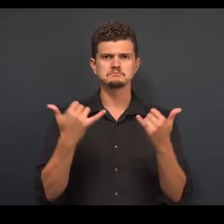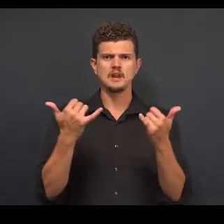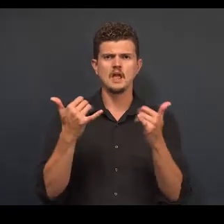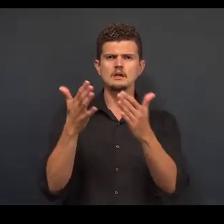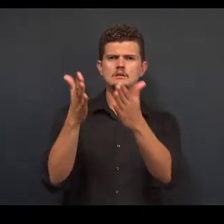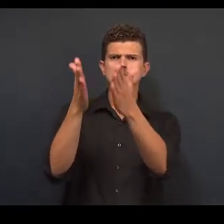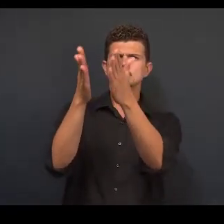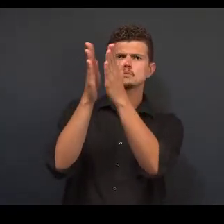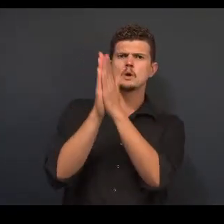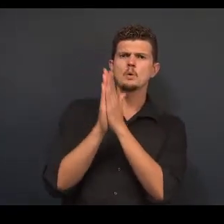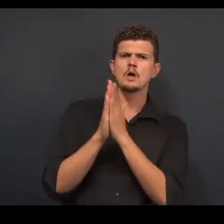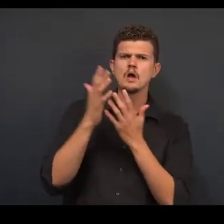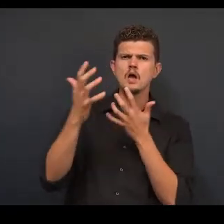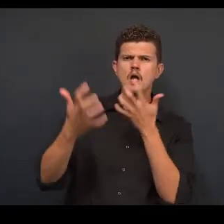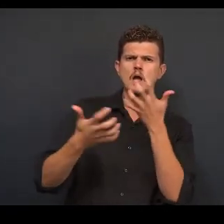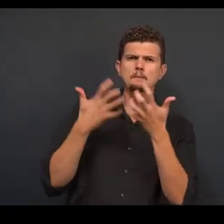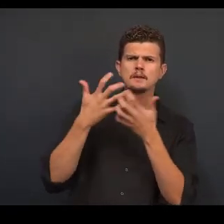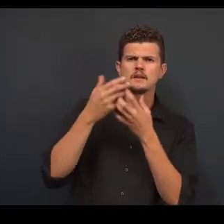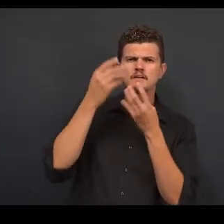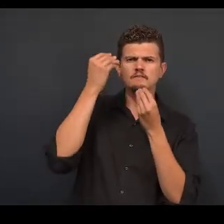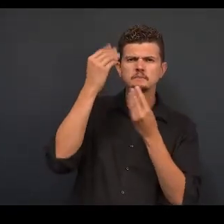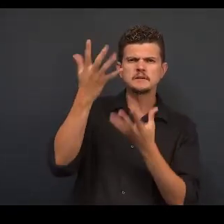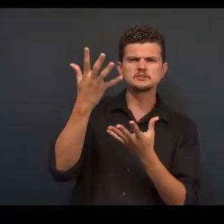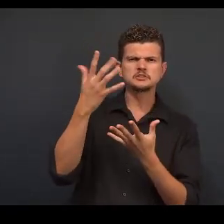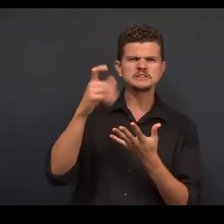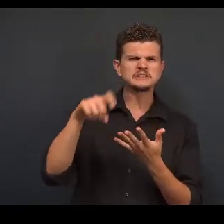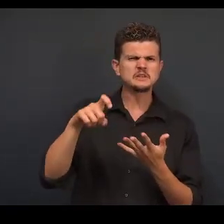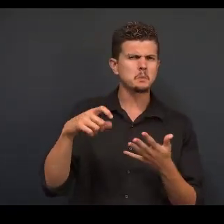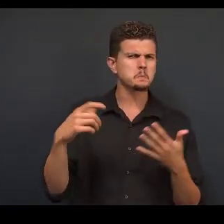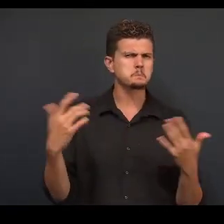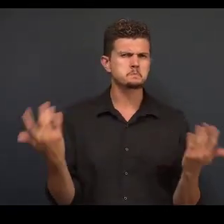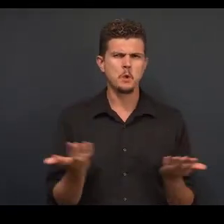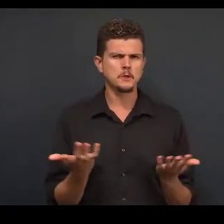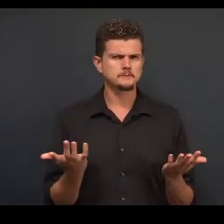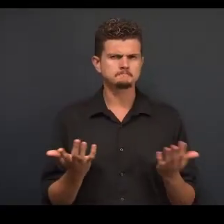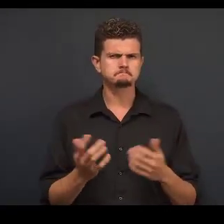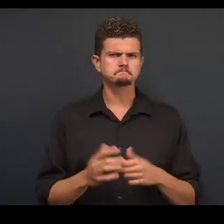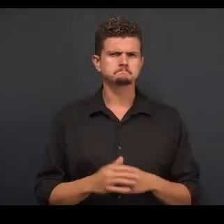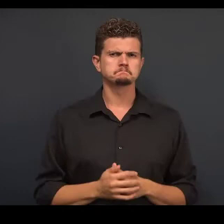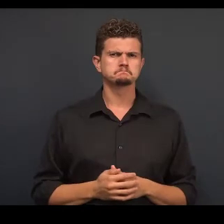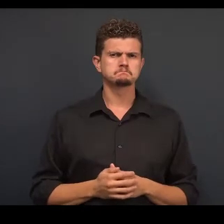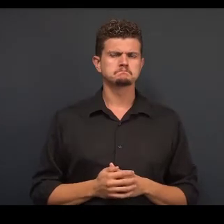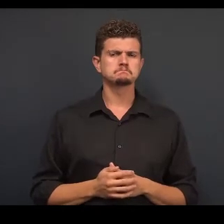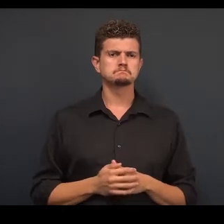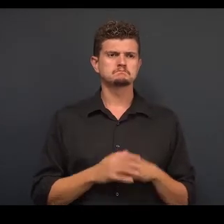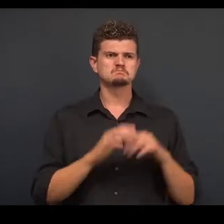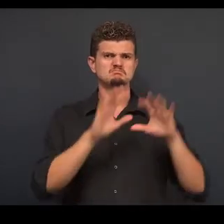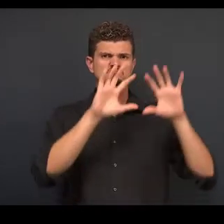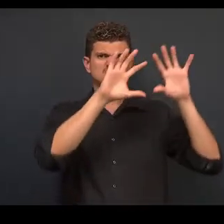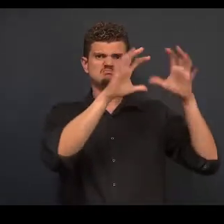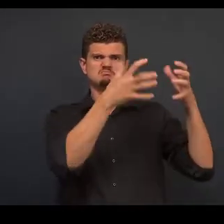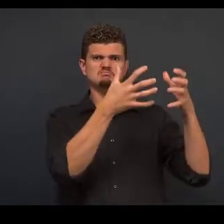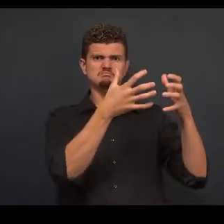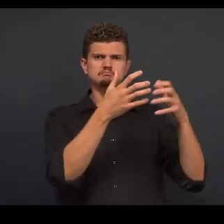When making your request for reasonable accommodation, you will be asked to share some information about the following